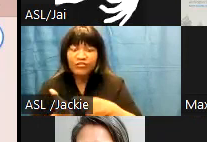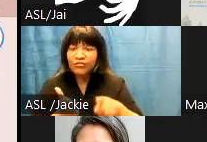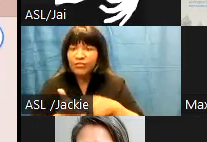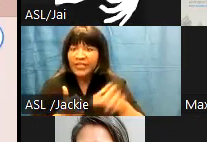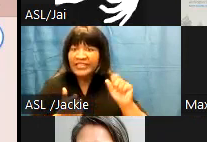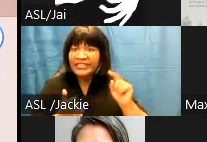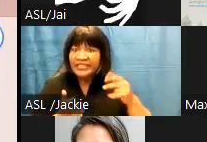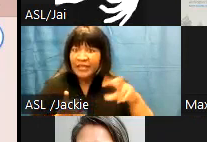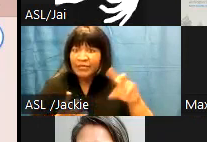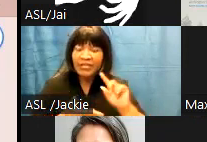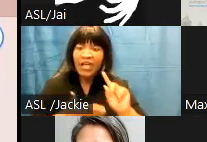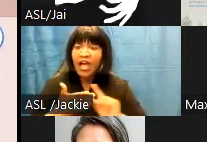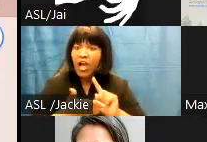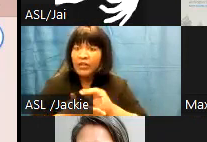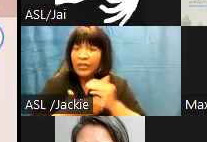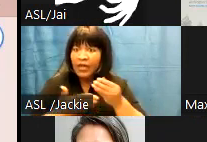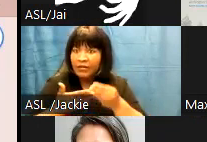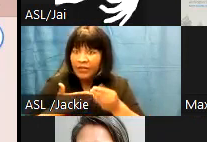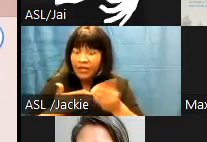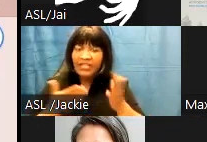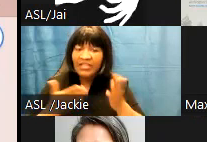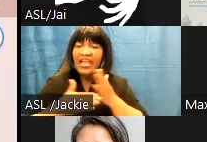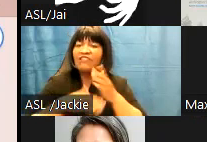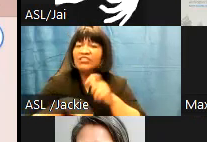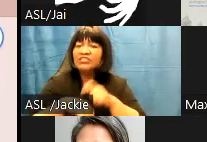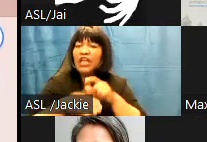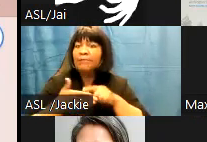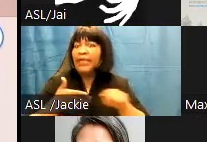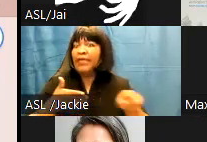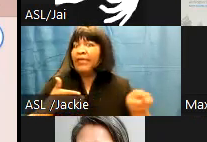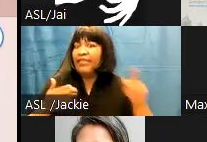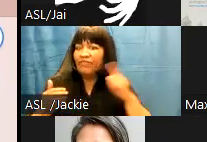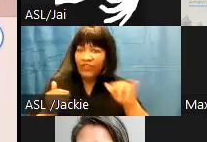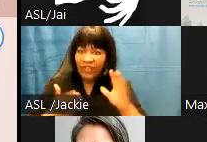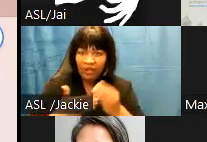the hourly amount and the average time payout for request for compensation from the date requested.